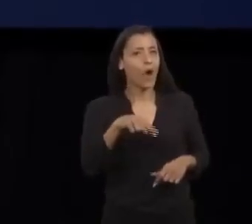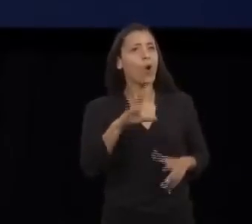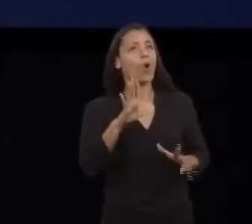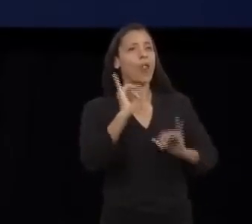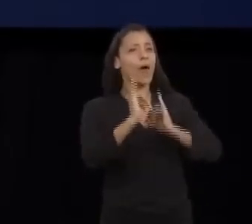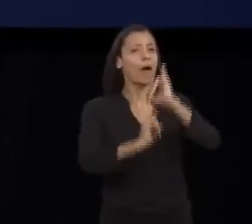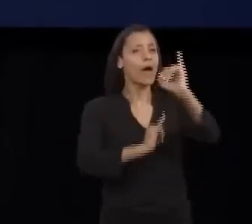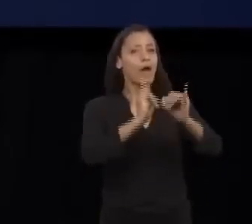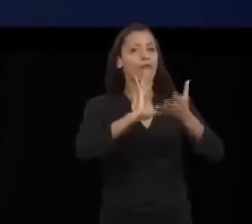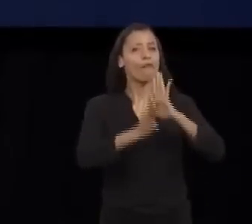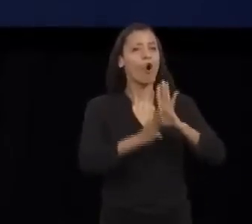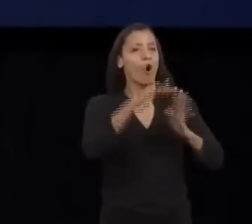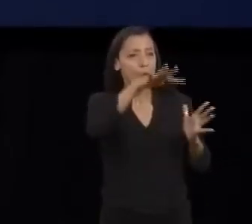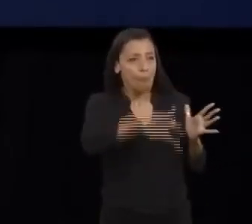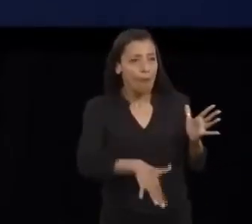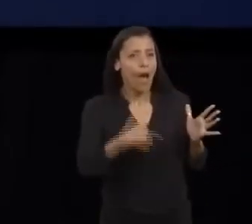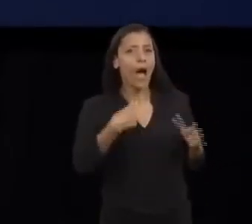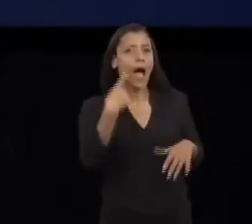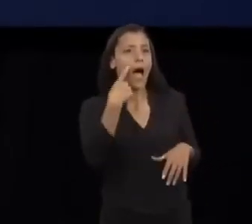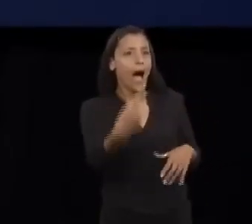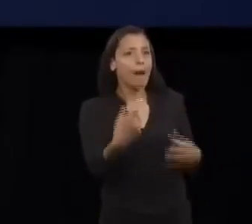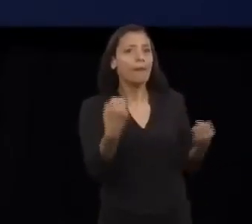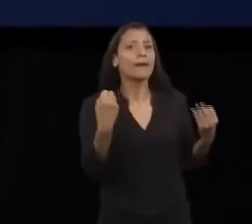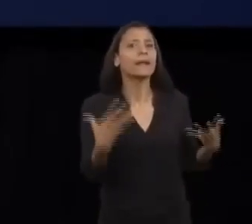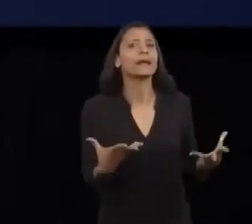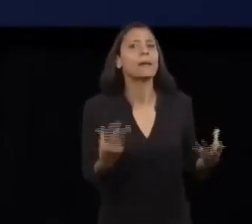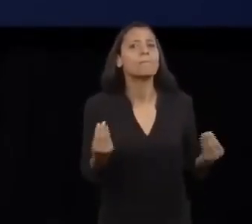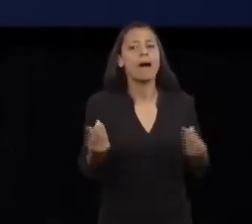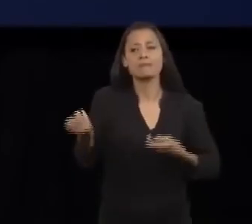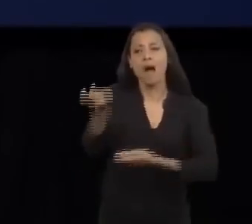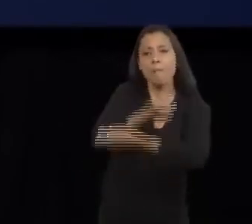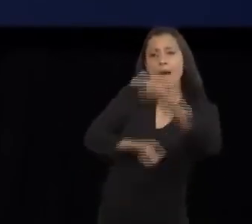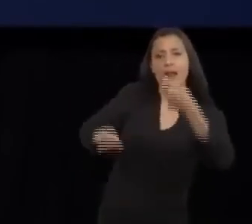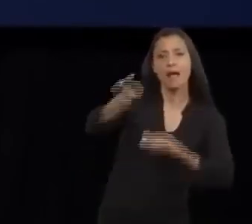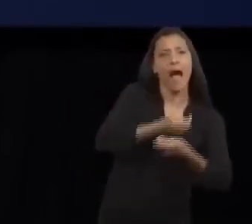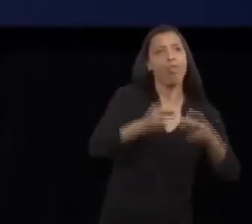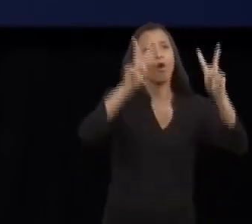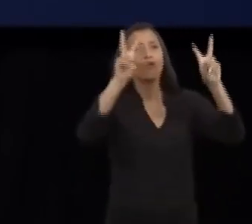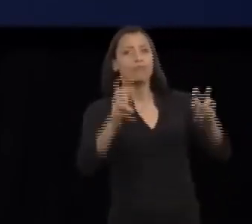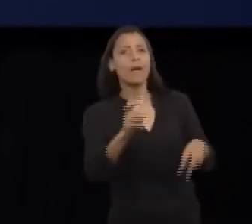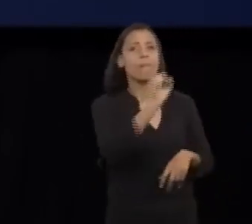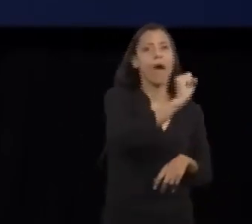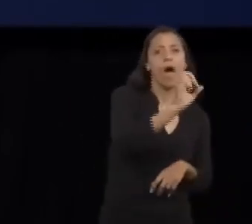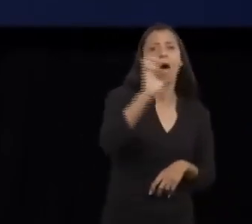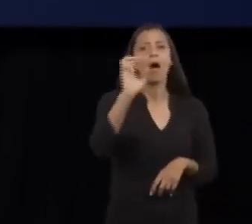what has been happening in the monetary market lately.